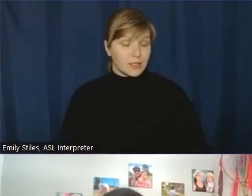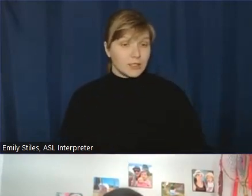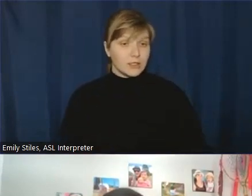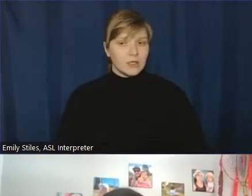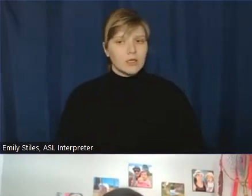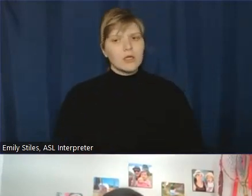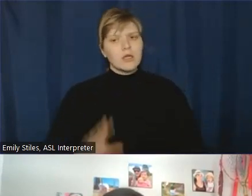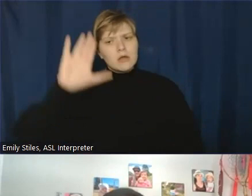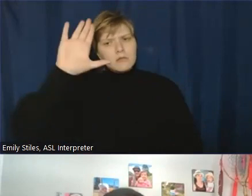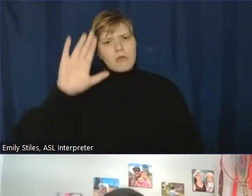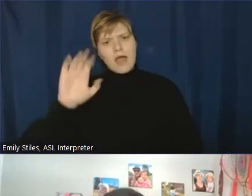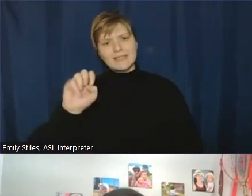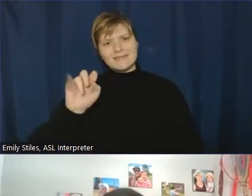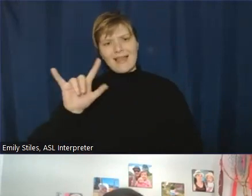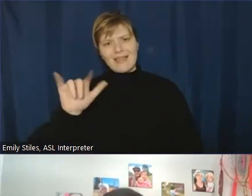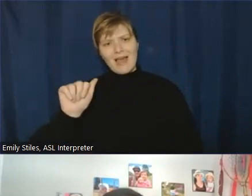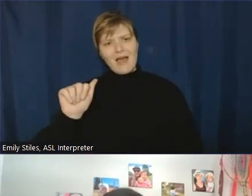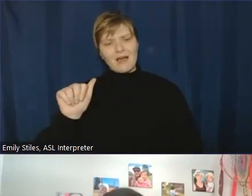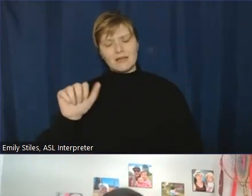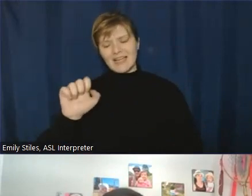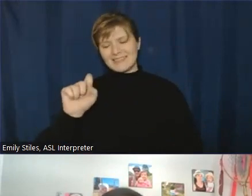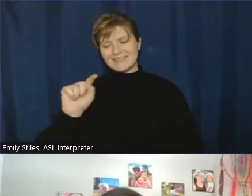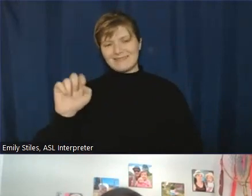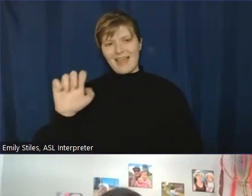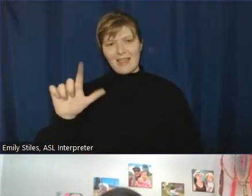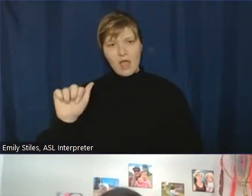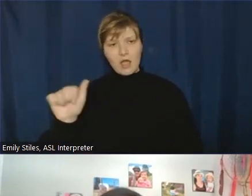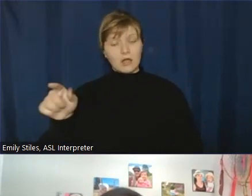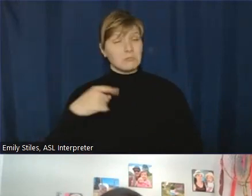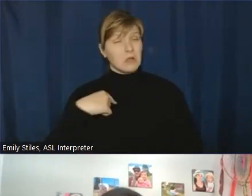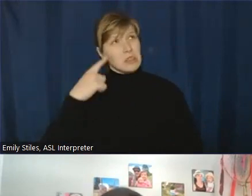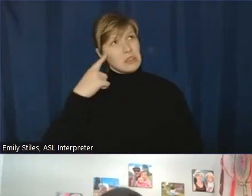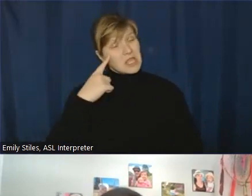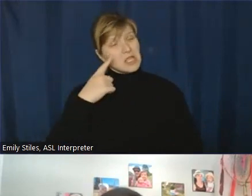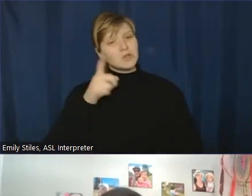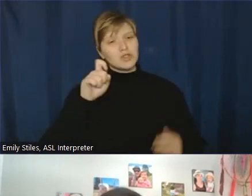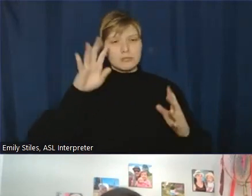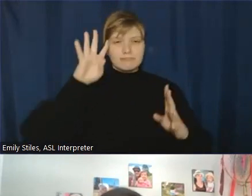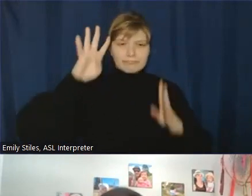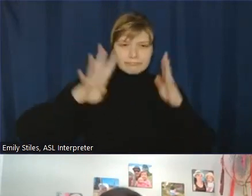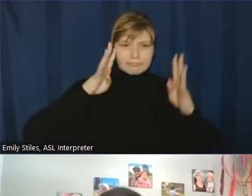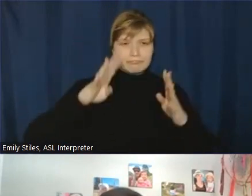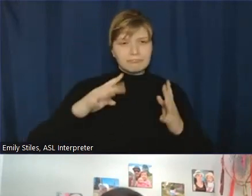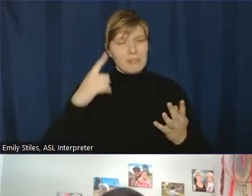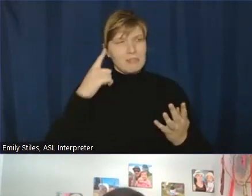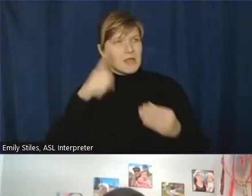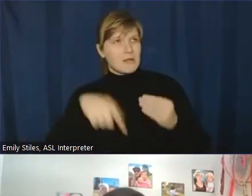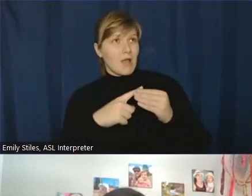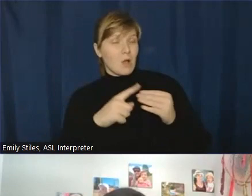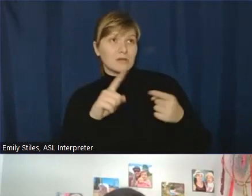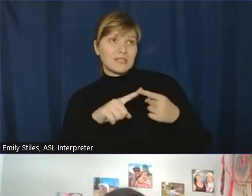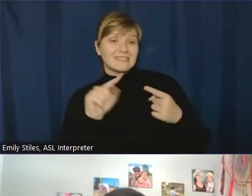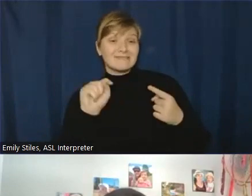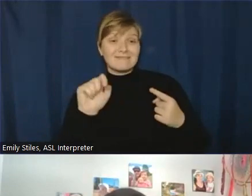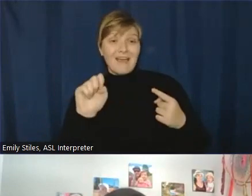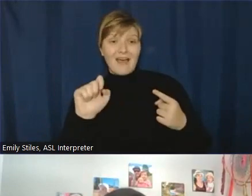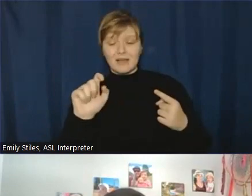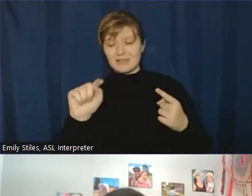I would say to think outside the box. Are there taxi companies that could provide the rides? Is there Uber or Lyft? I think there